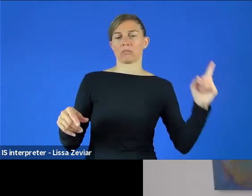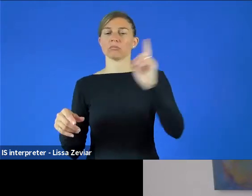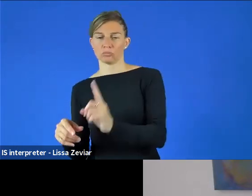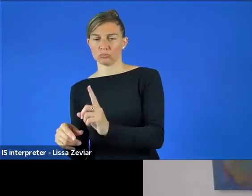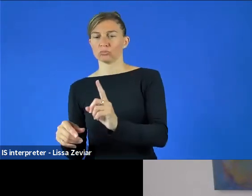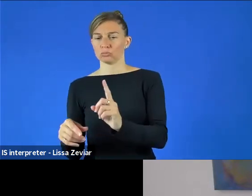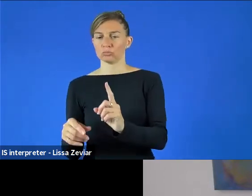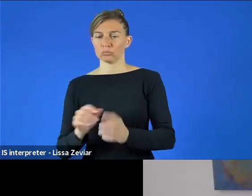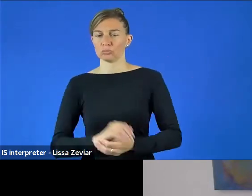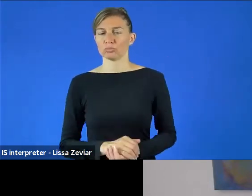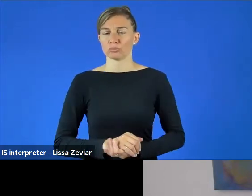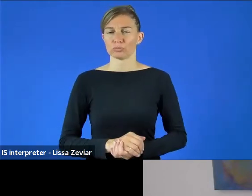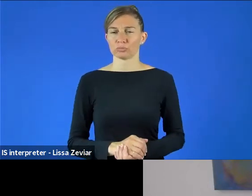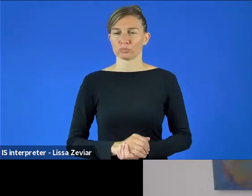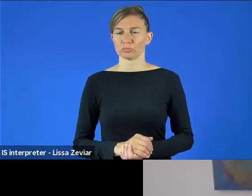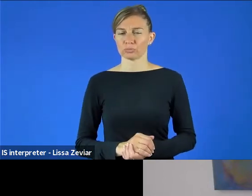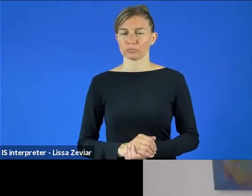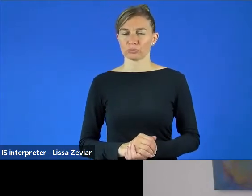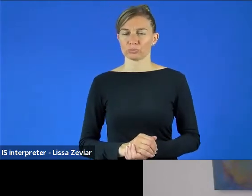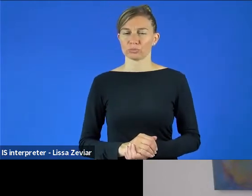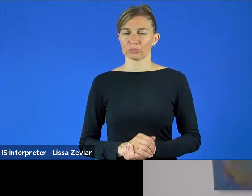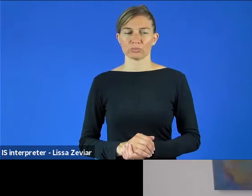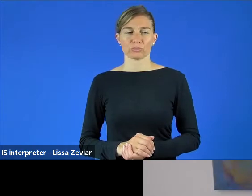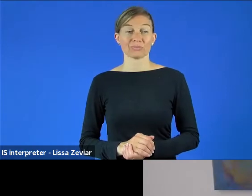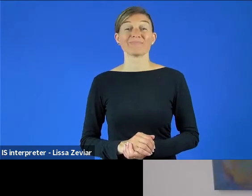We are not able to cover the national fees if there are any.